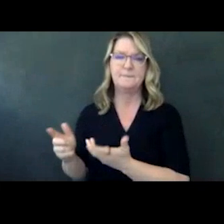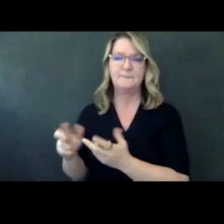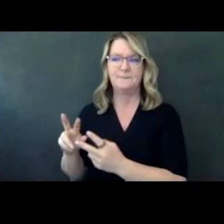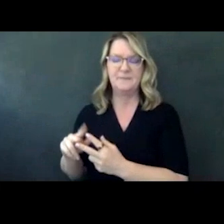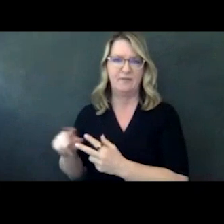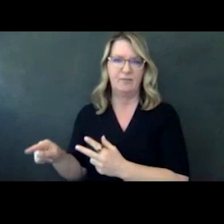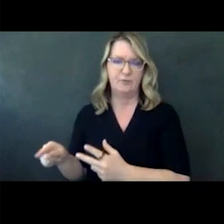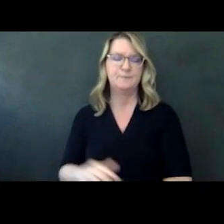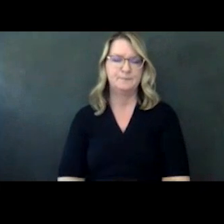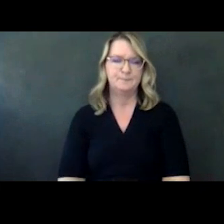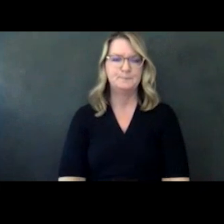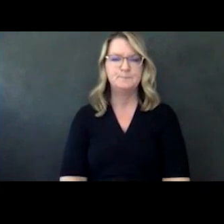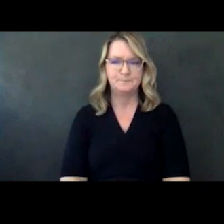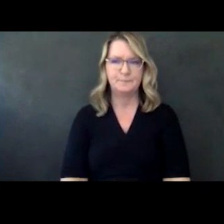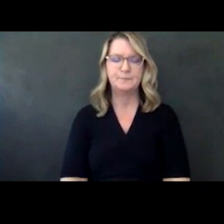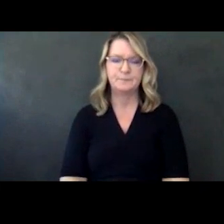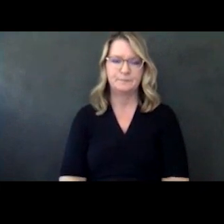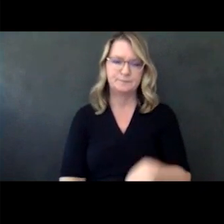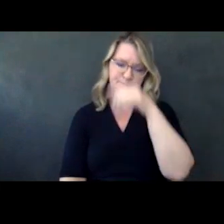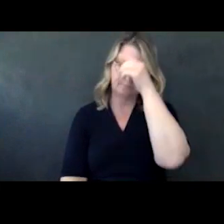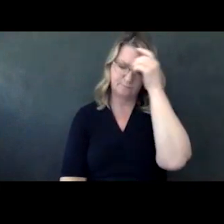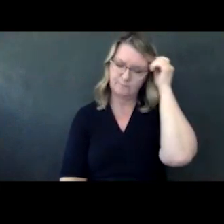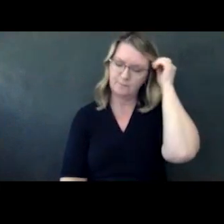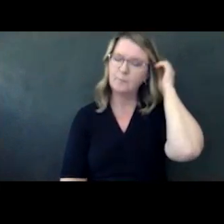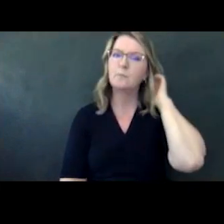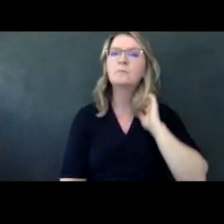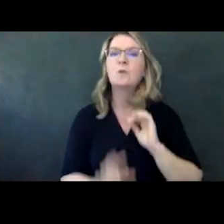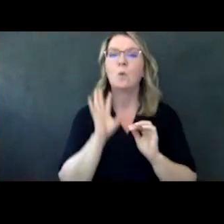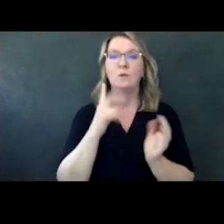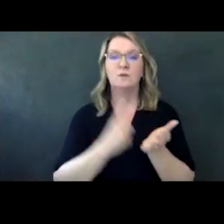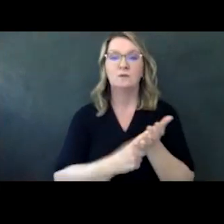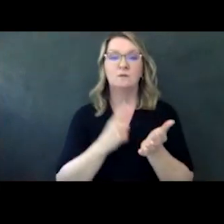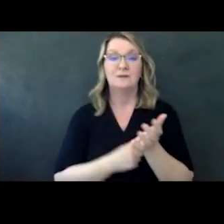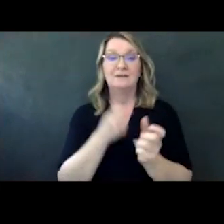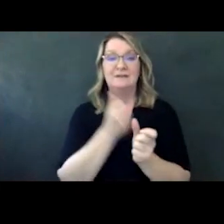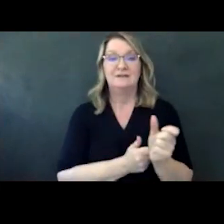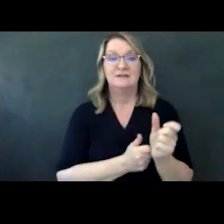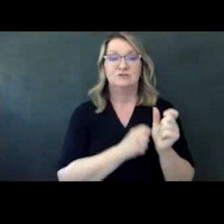that's provided in the YouTube description. We'll talk through each of these questions over the next